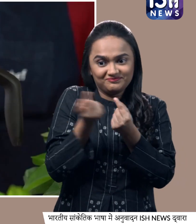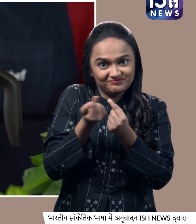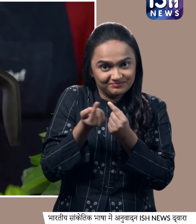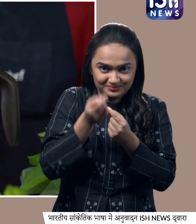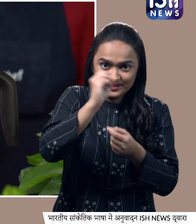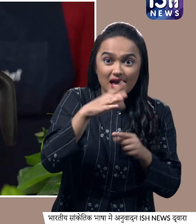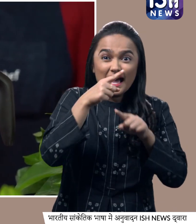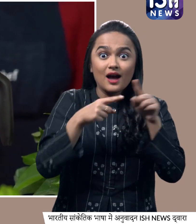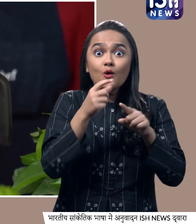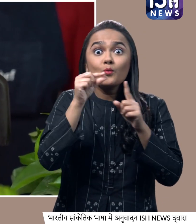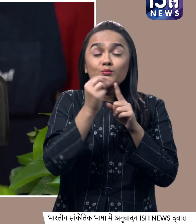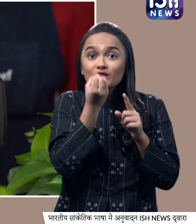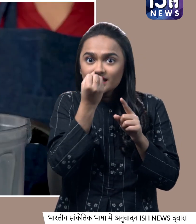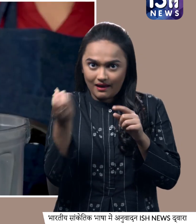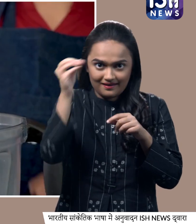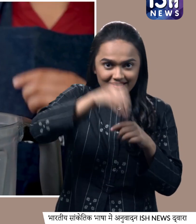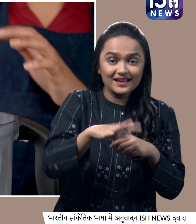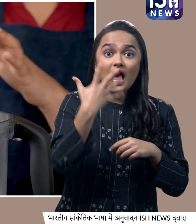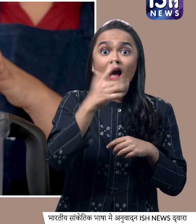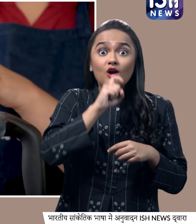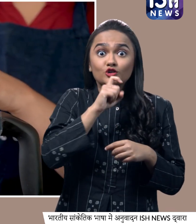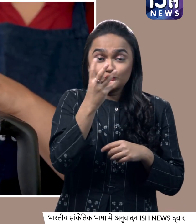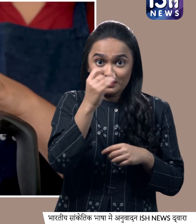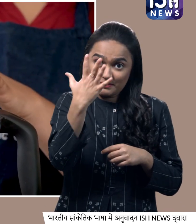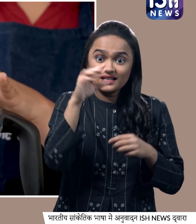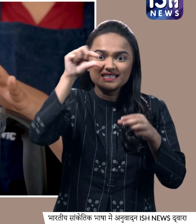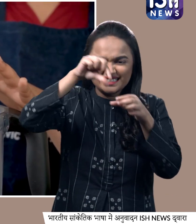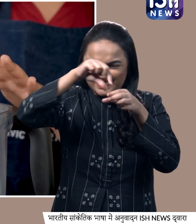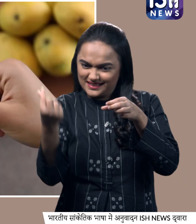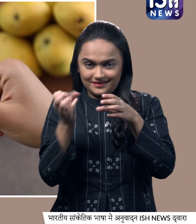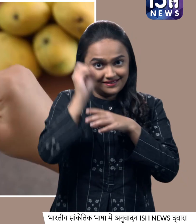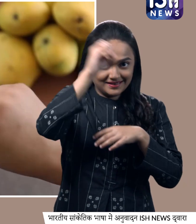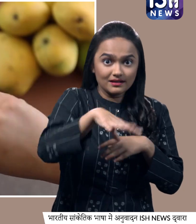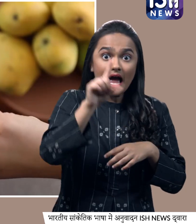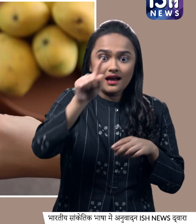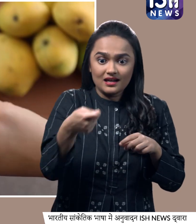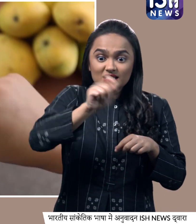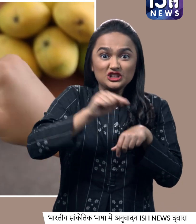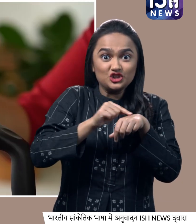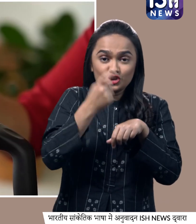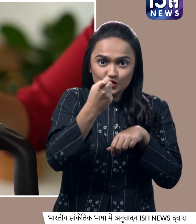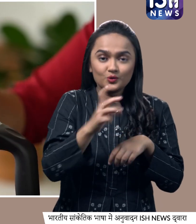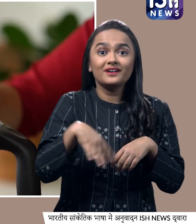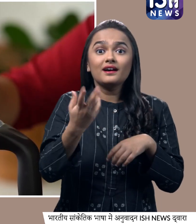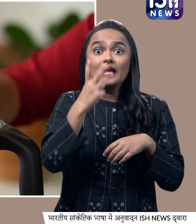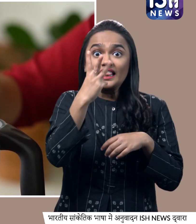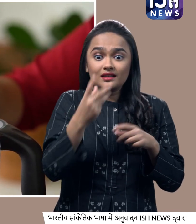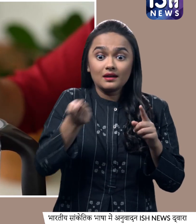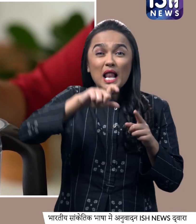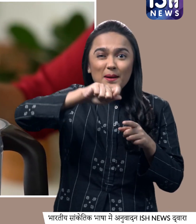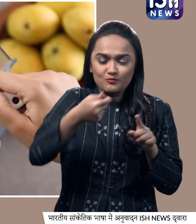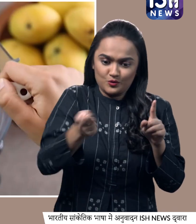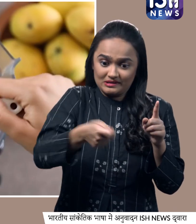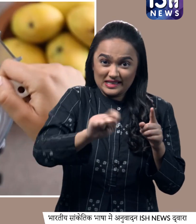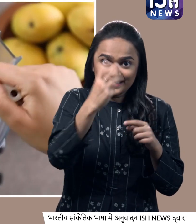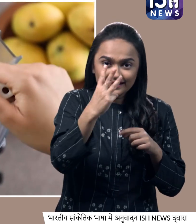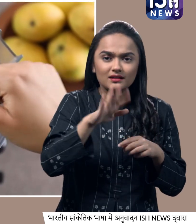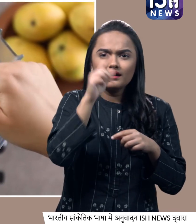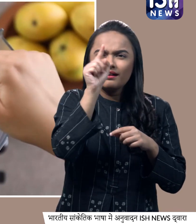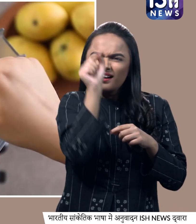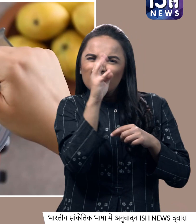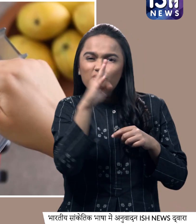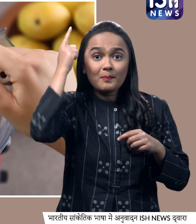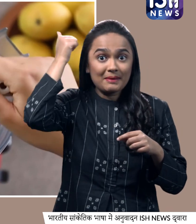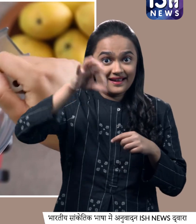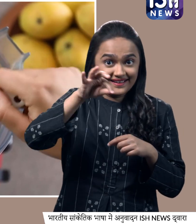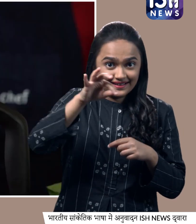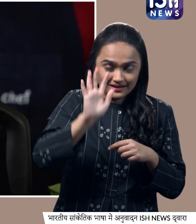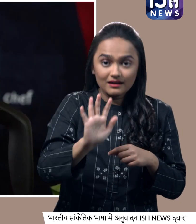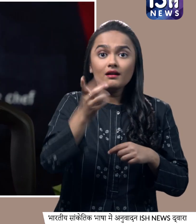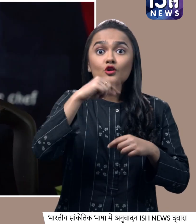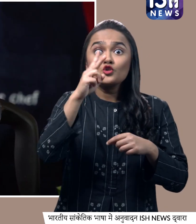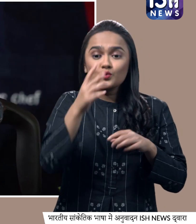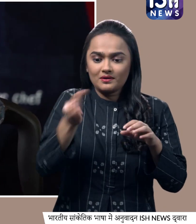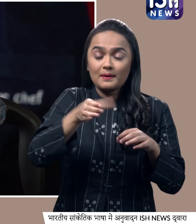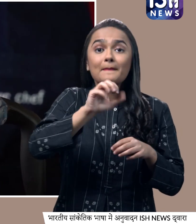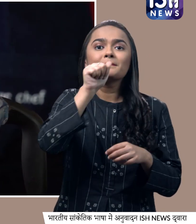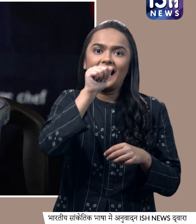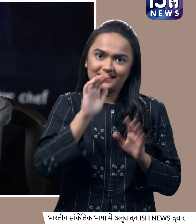half cup mint leaves, 5 dates without their seeds, 1 tsp cumin, 3 tsp lemon juice, 1/4 tsp rock salt, and 2 cups water